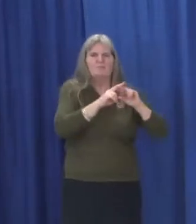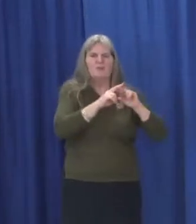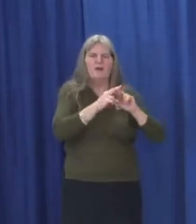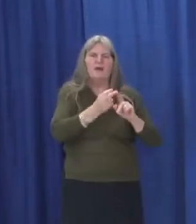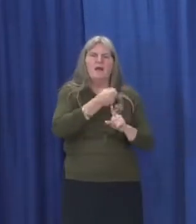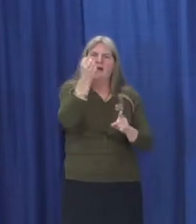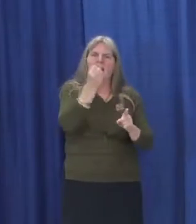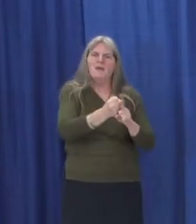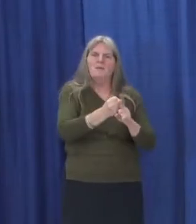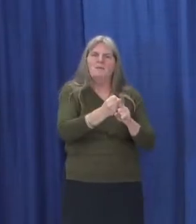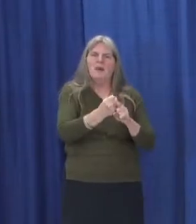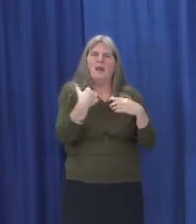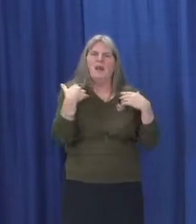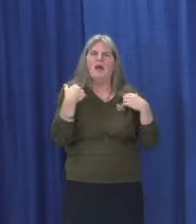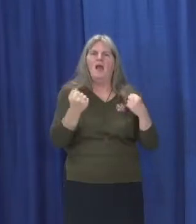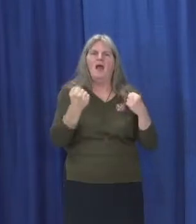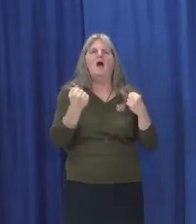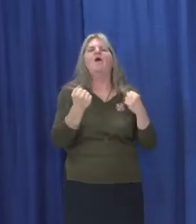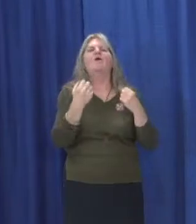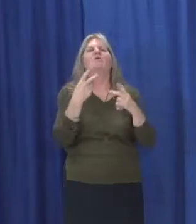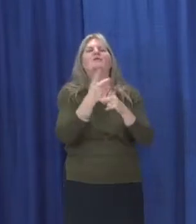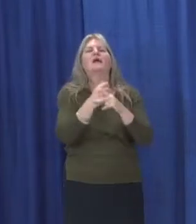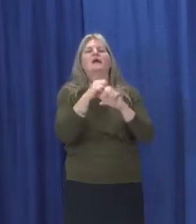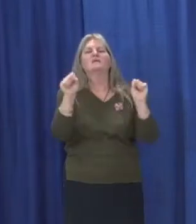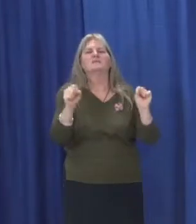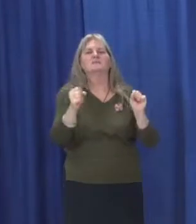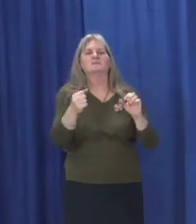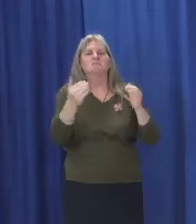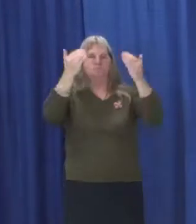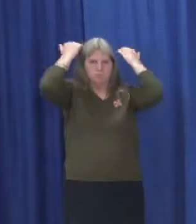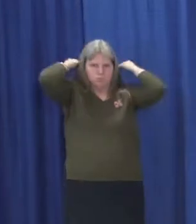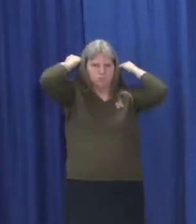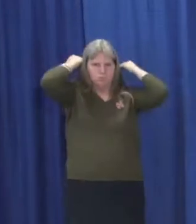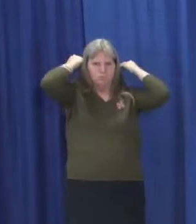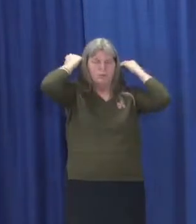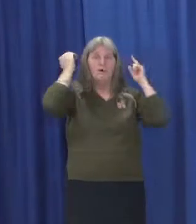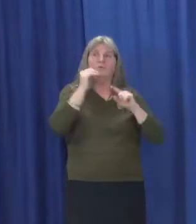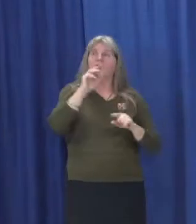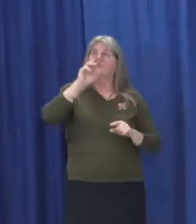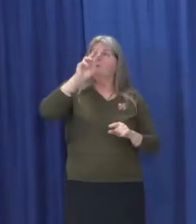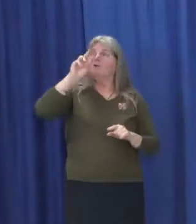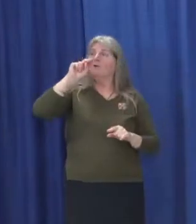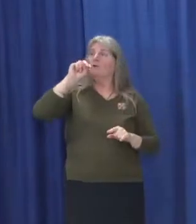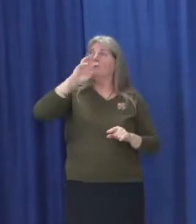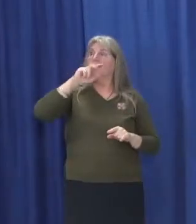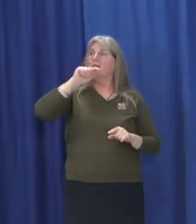rapidly. We only need to look East to the Northwest Territories to see how